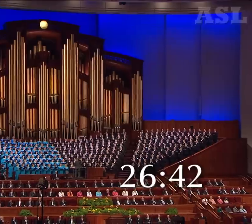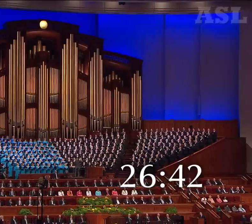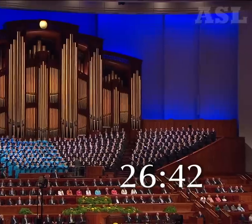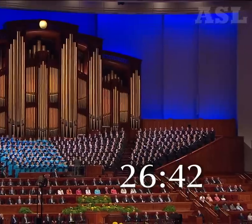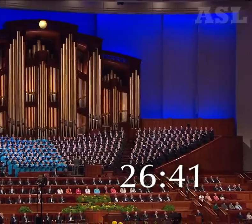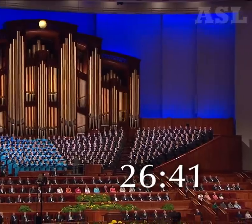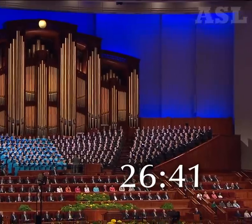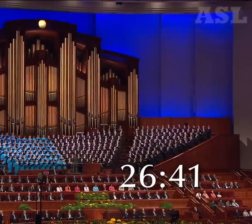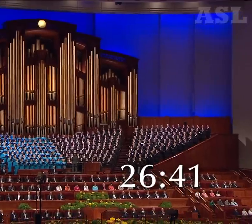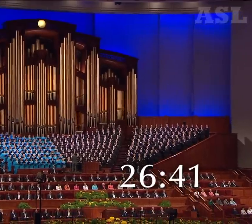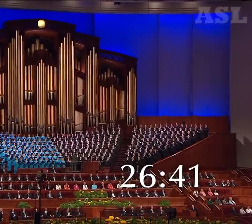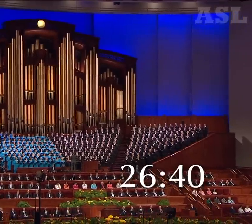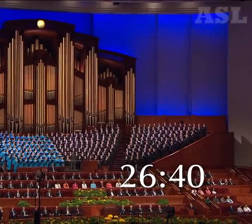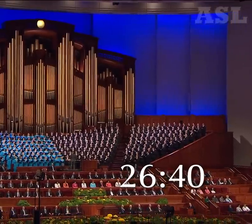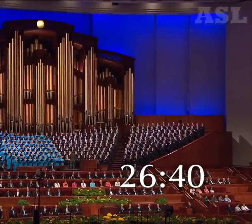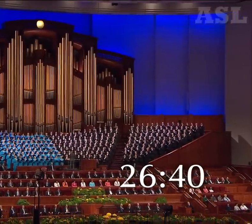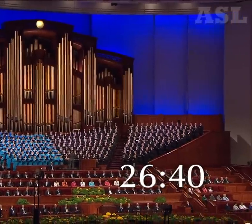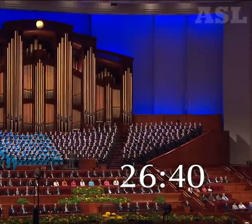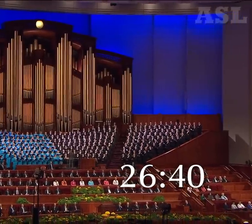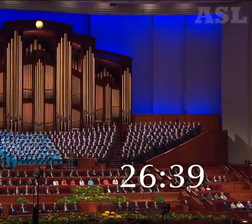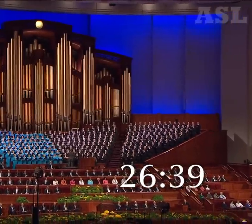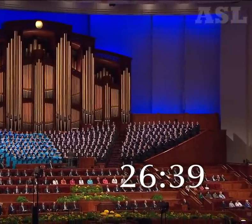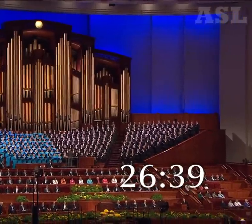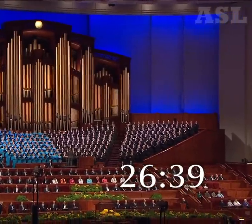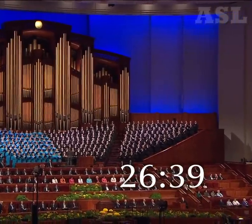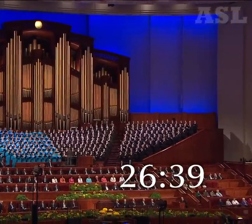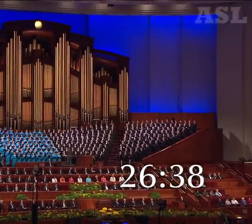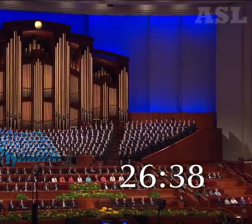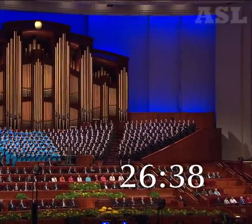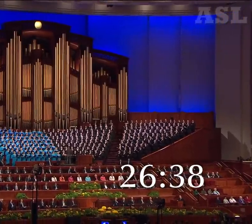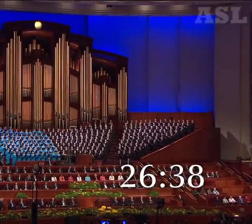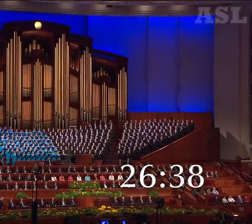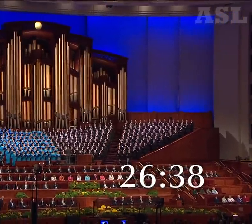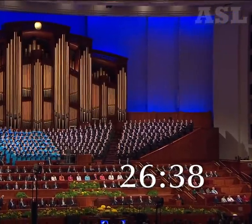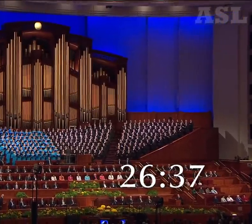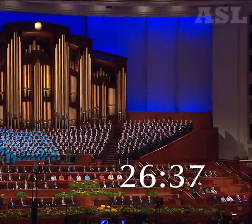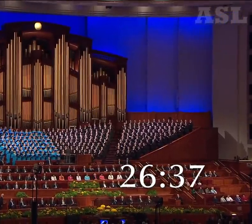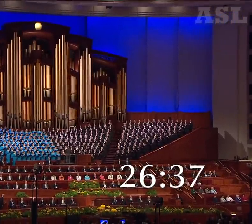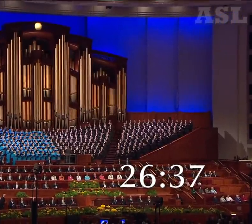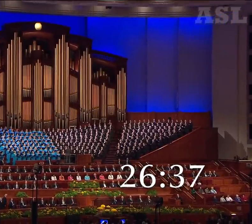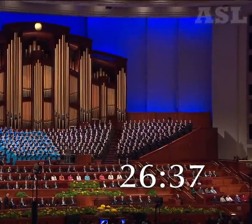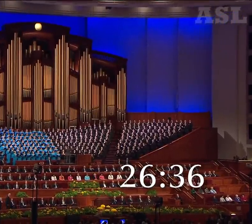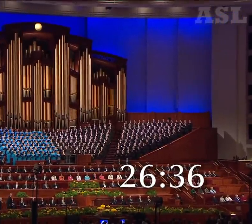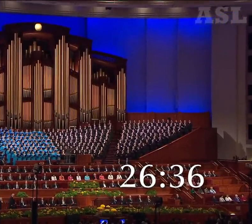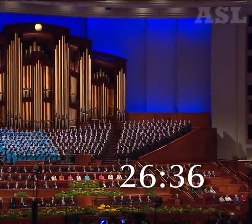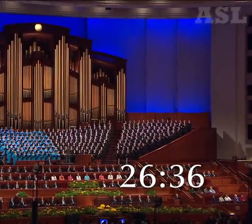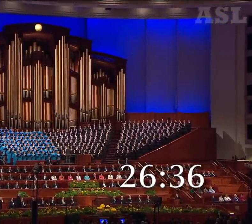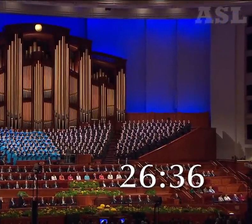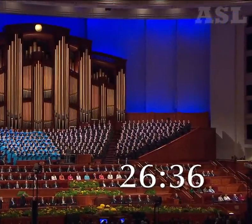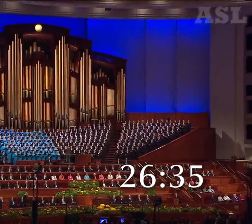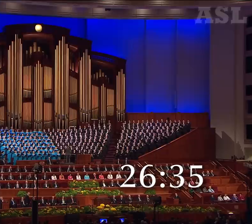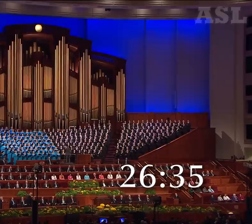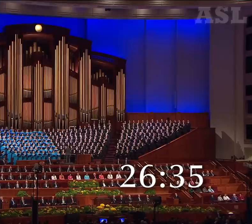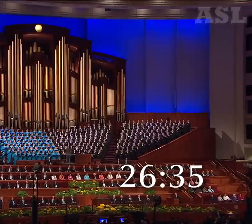THIS IS THE ENGLISH CLOSED CAPTION CHANNEL OF THE CHURCH OF JESUS CHRIST OF LATTER-DAY SAINTS.